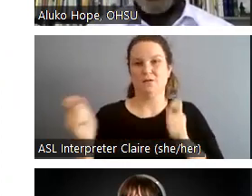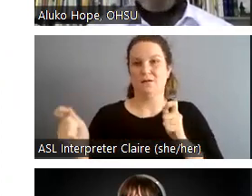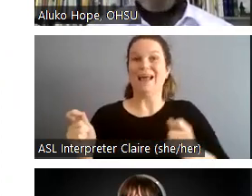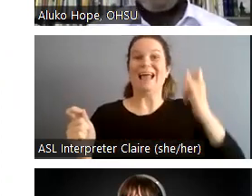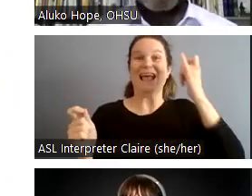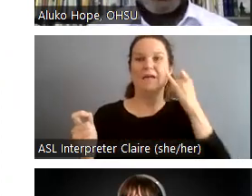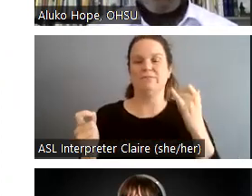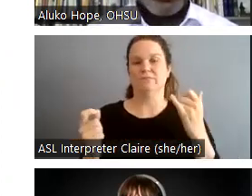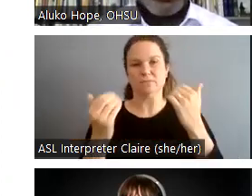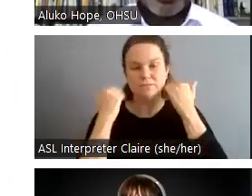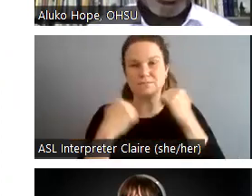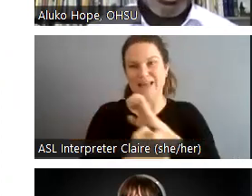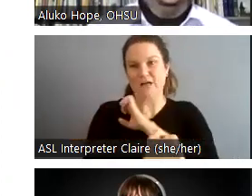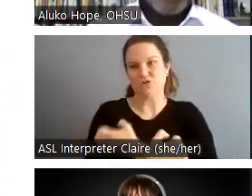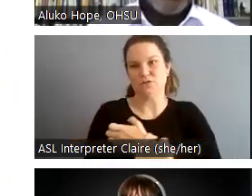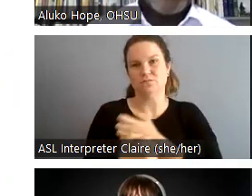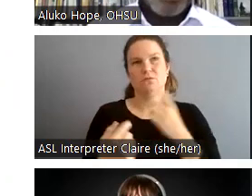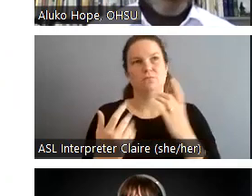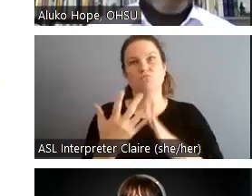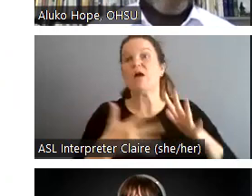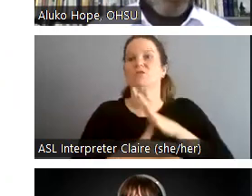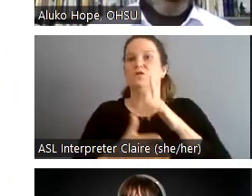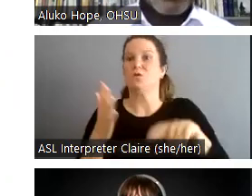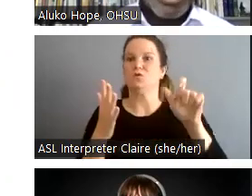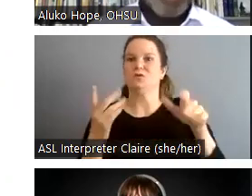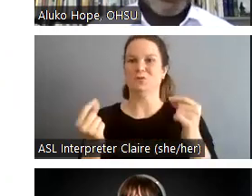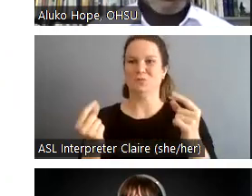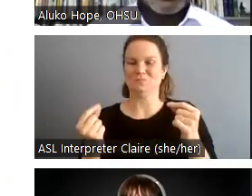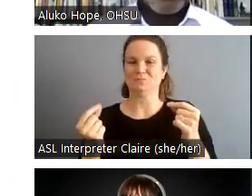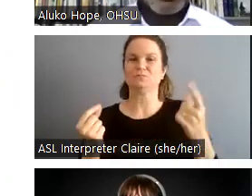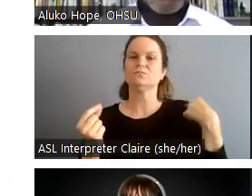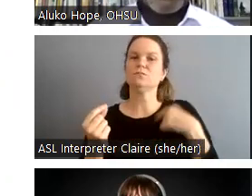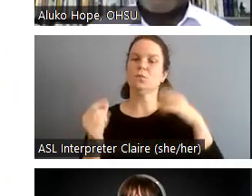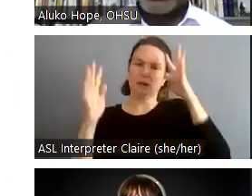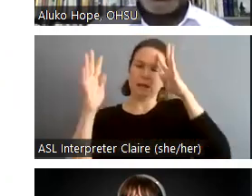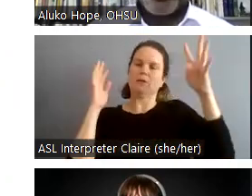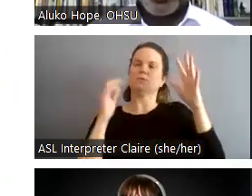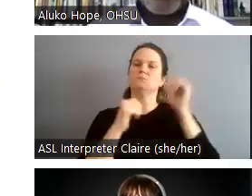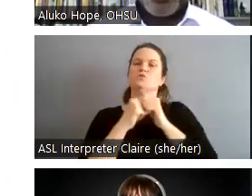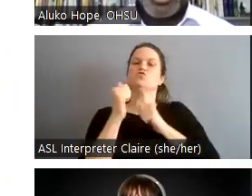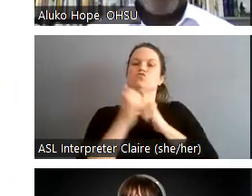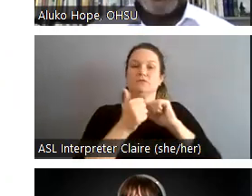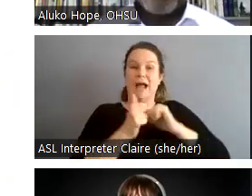doing it for things that are really, really important. And we've come up with some frameworks of how patients can